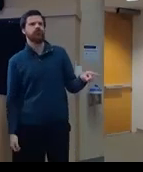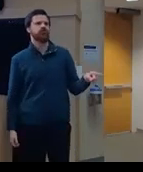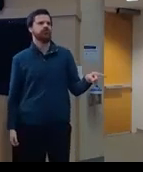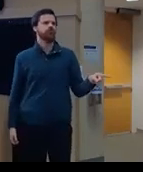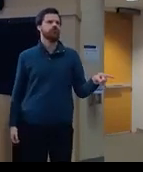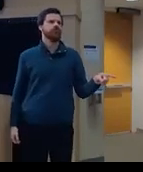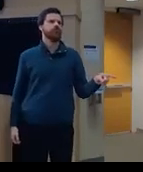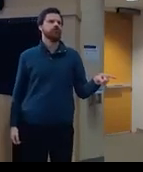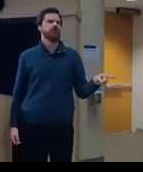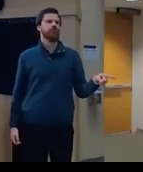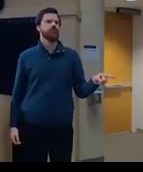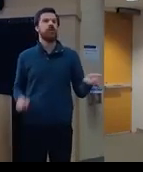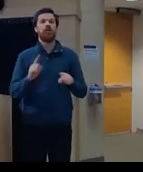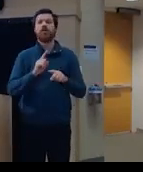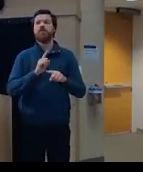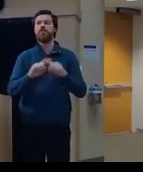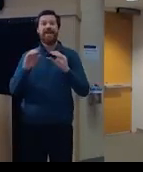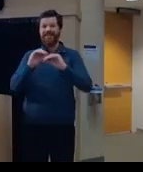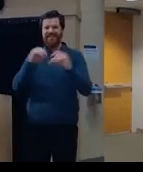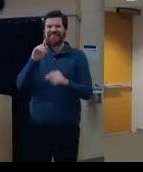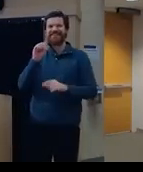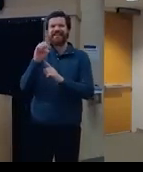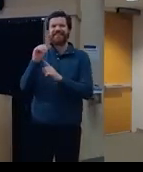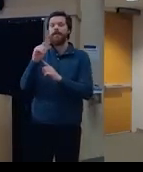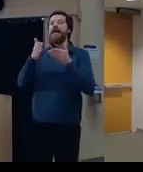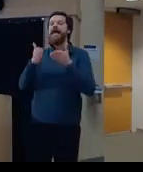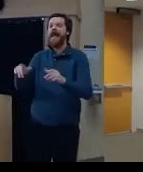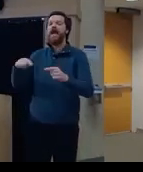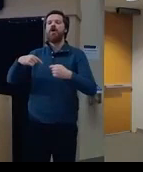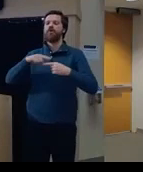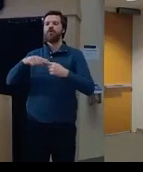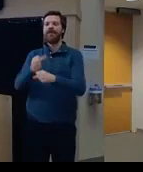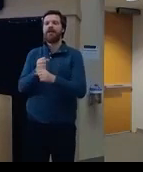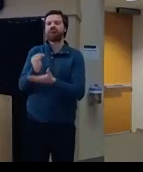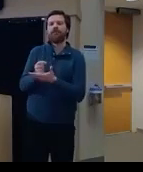but there' be nothing in a DSM that would allow me to get treatment or help because there are